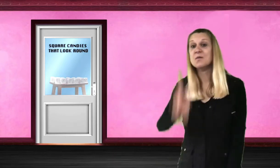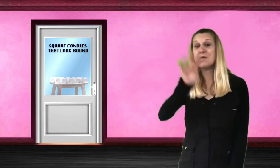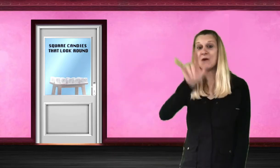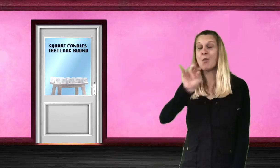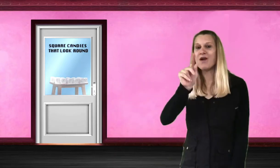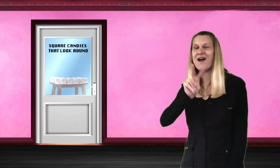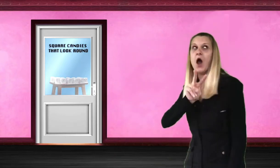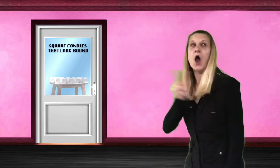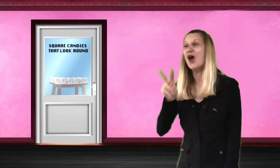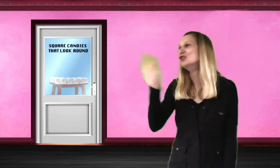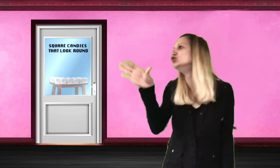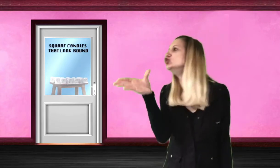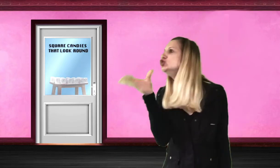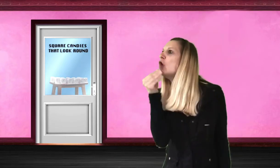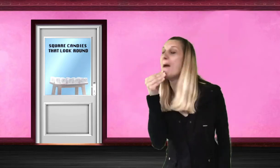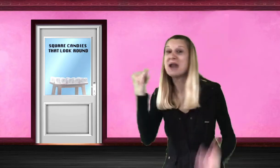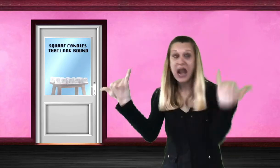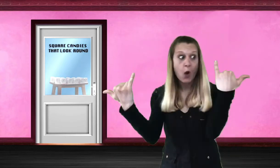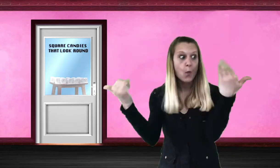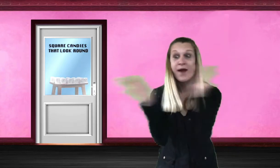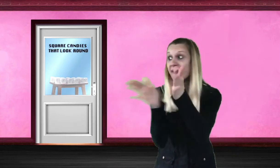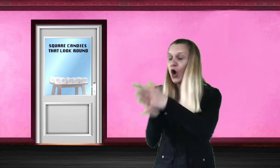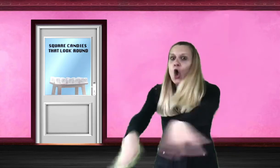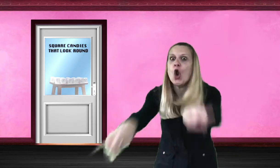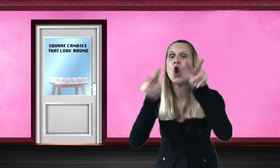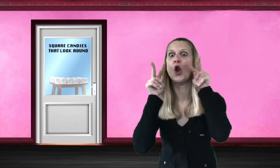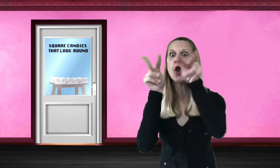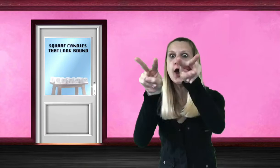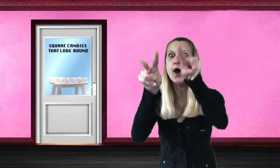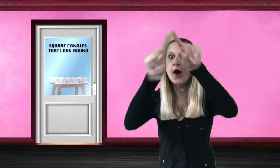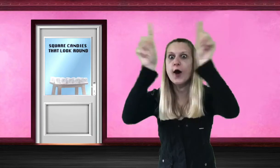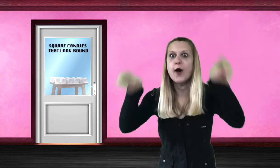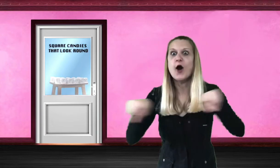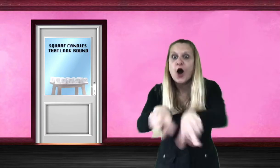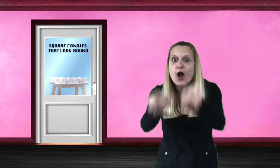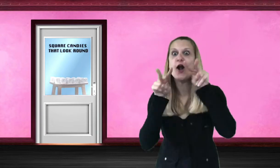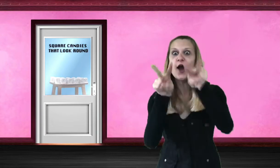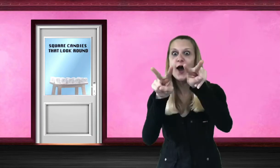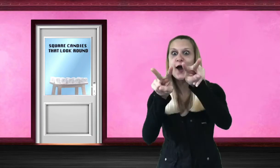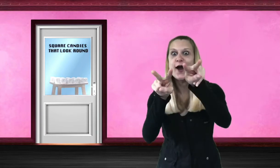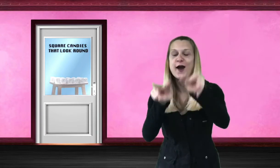"Oh, do shut up," said Mr. Wonka. "Now look at this!"